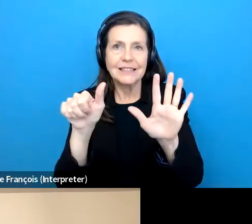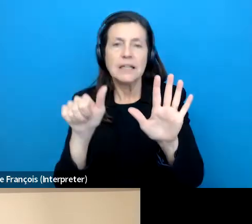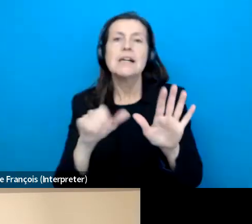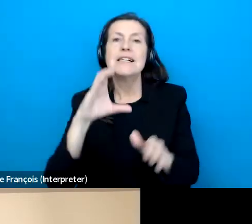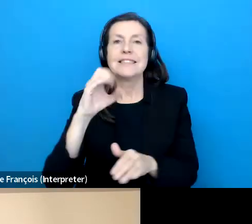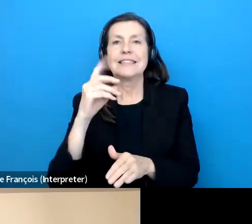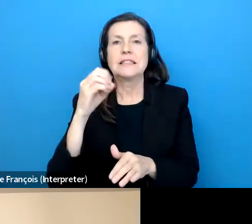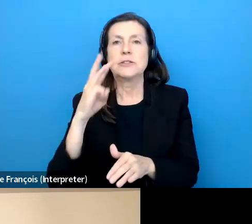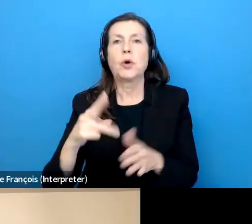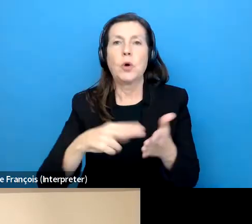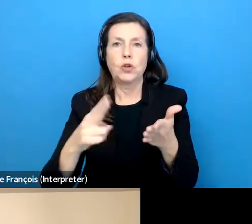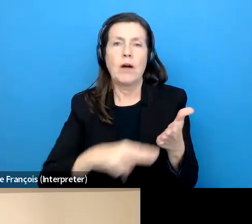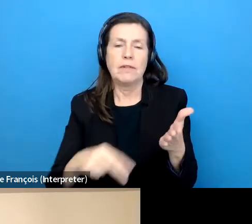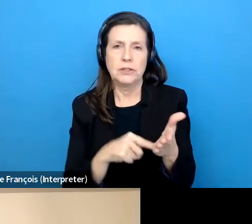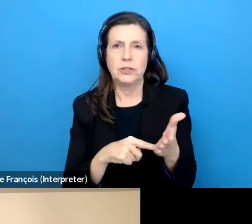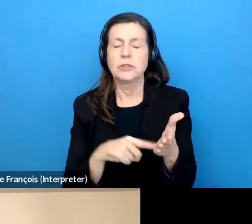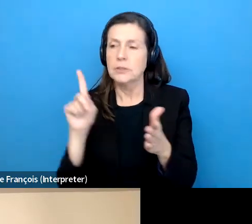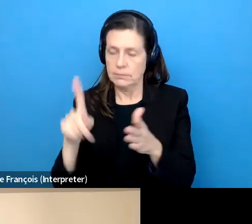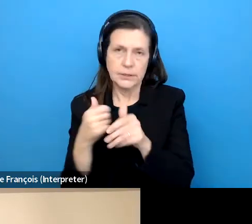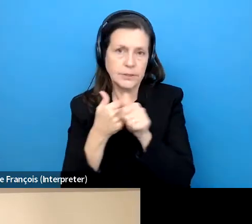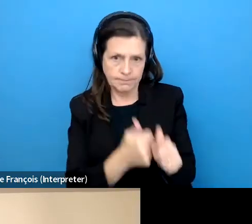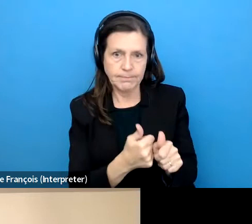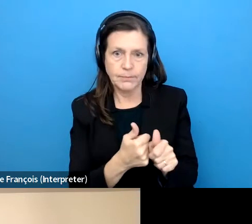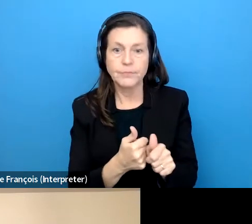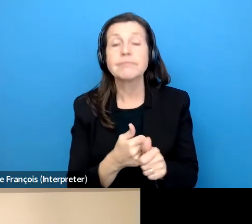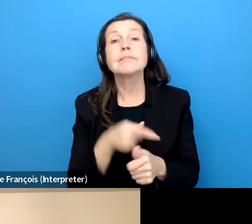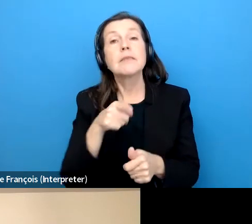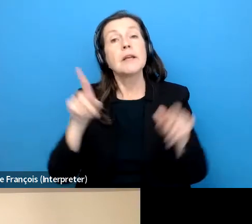It sounds like following, like this, article six.